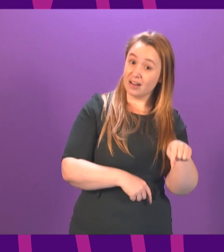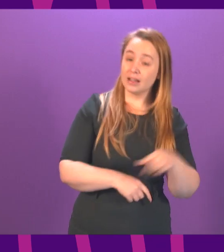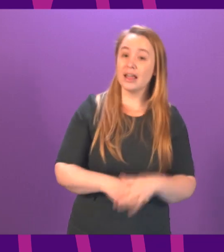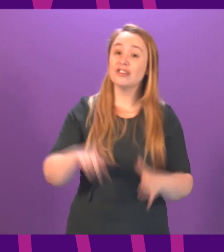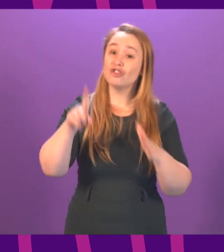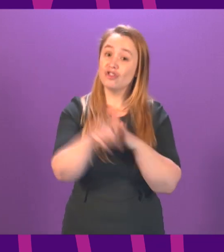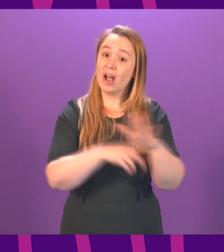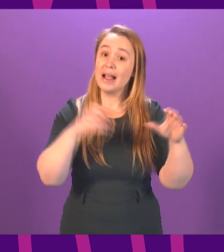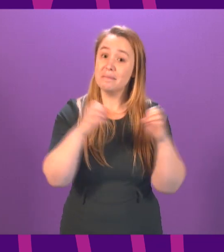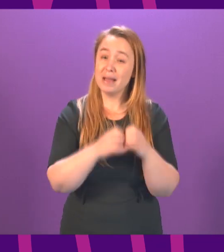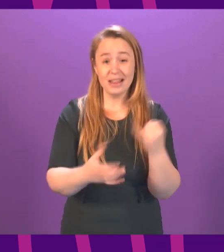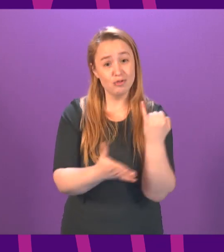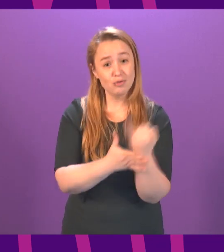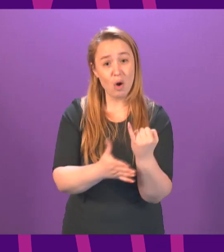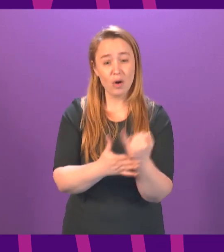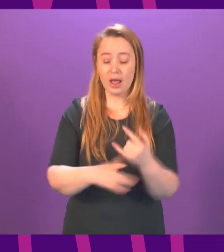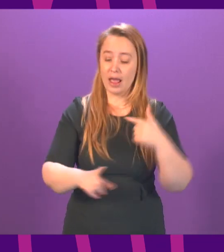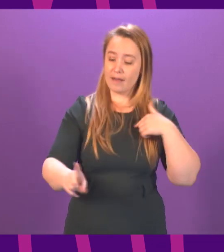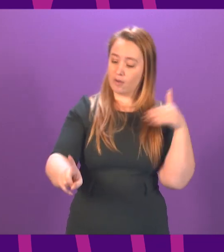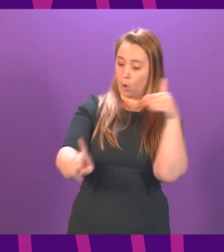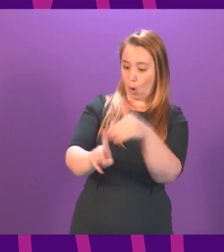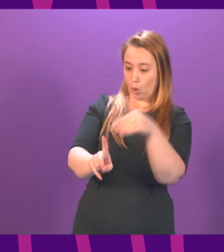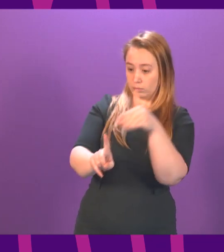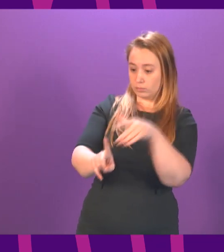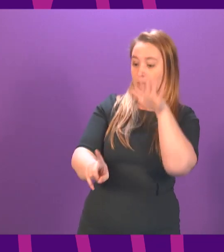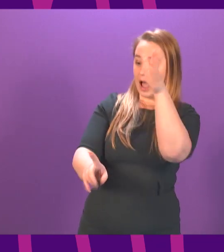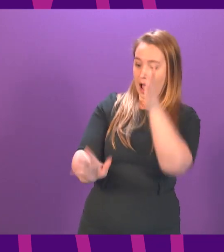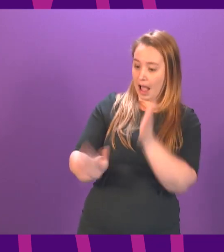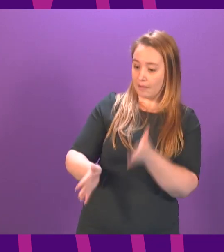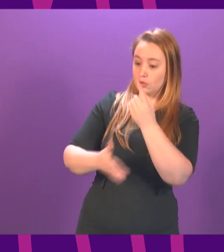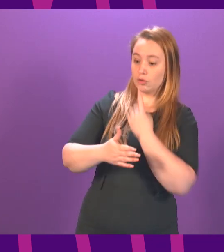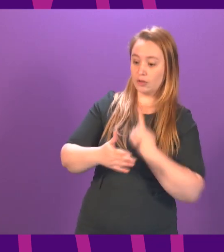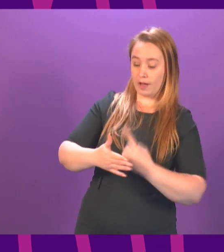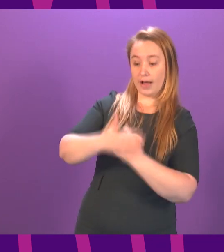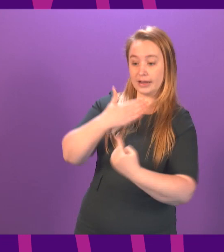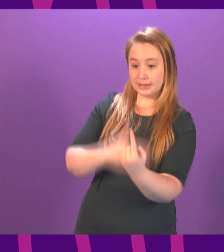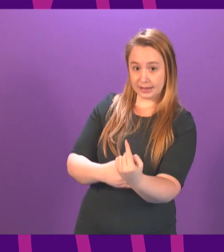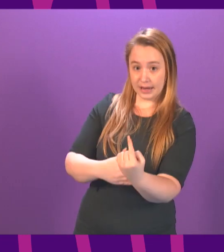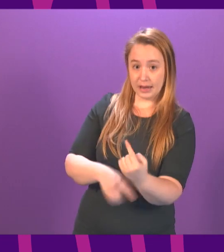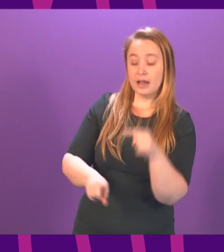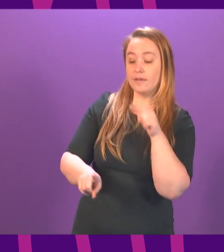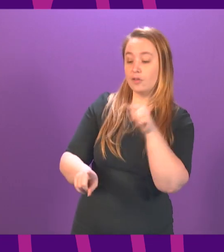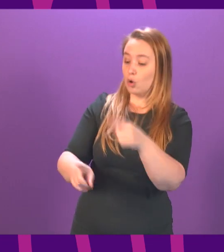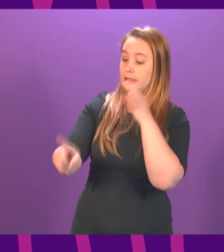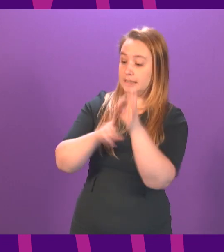contacted and told to self-isolate, if they agree to having their details passed on to